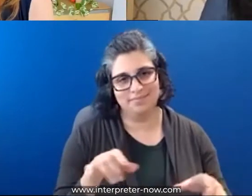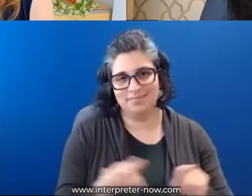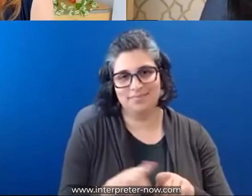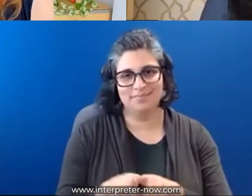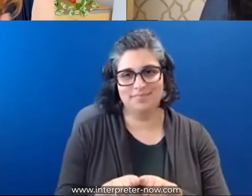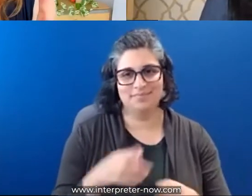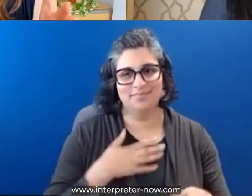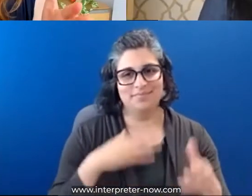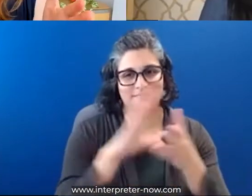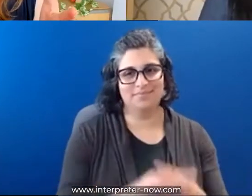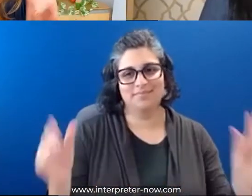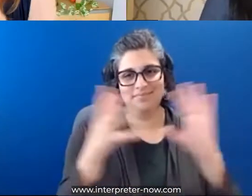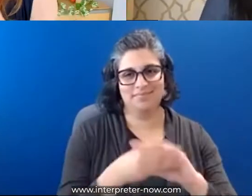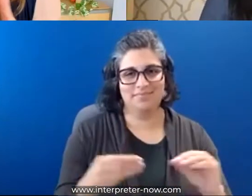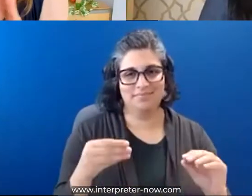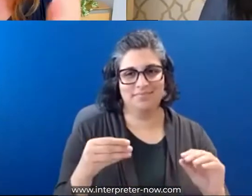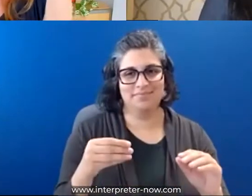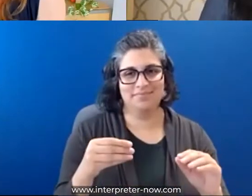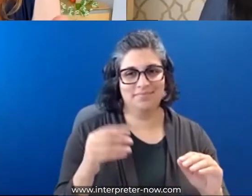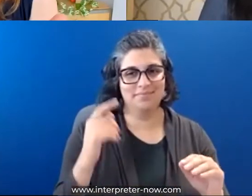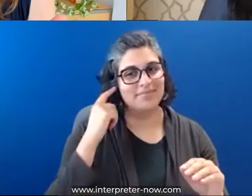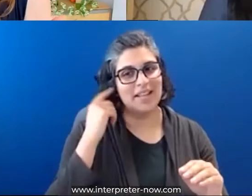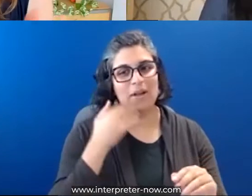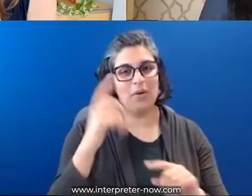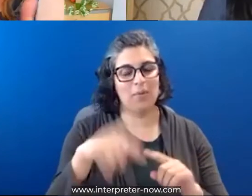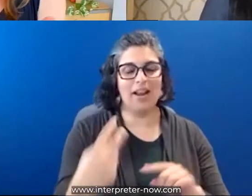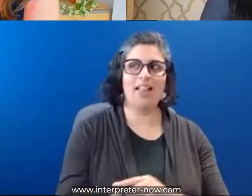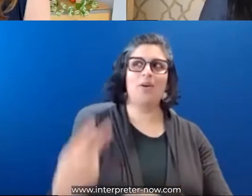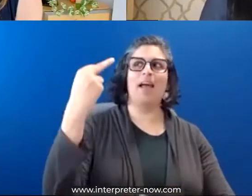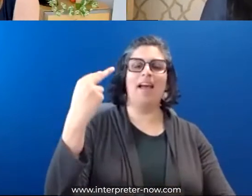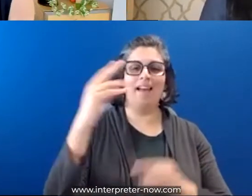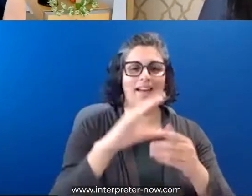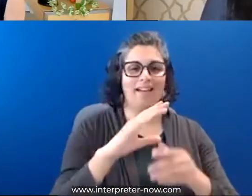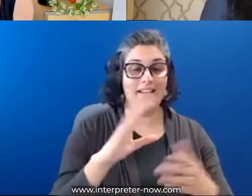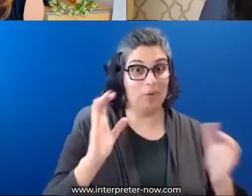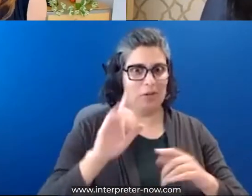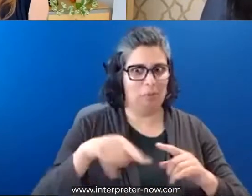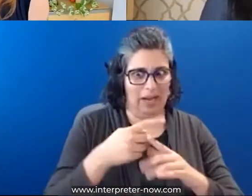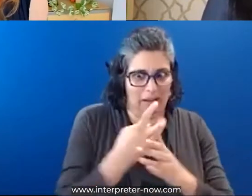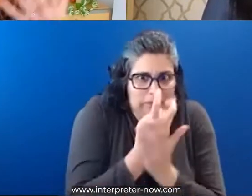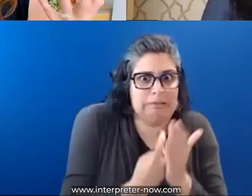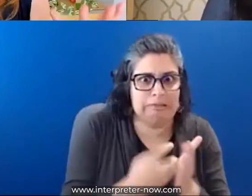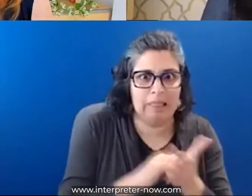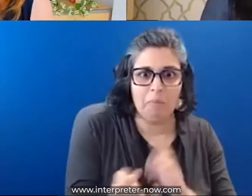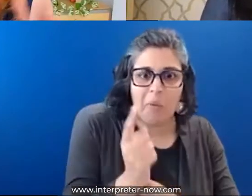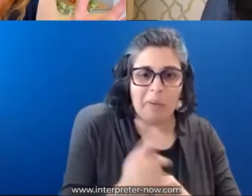My story certainly sounds a lot better when I look back and tell it than it did when I was in it. It's like, "What am I doing now?